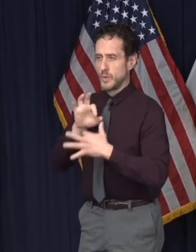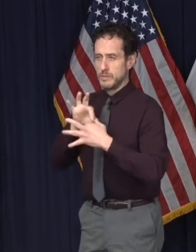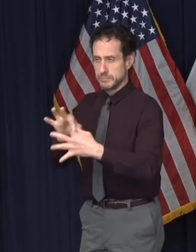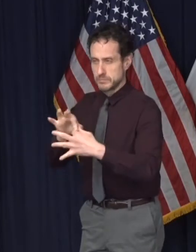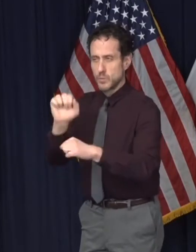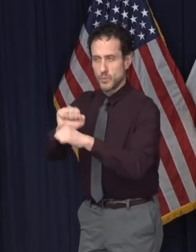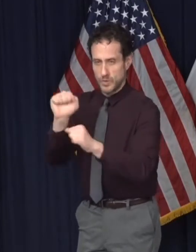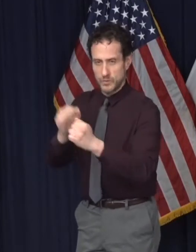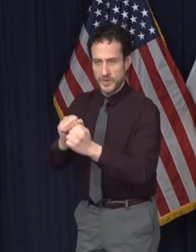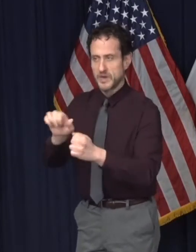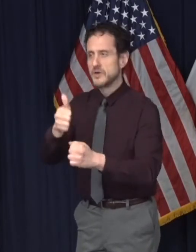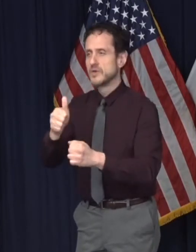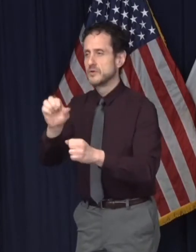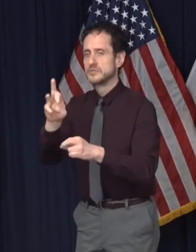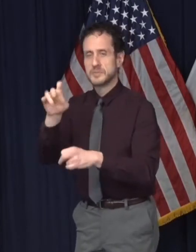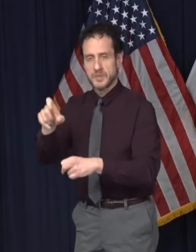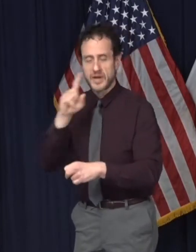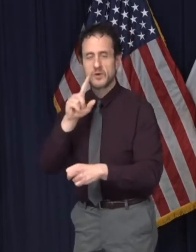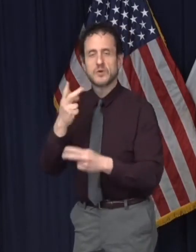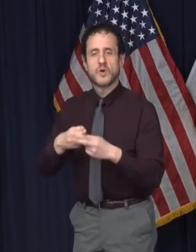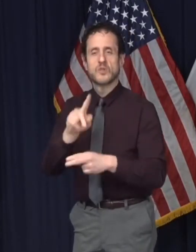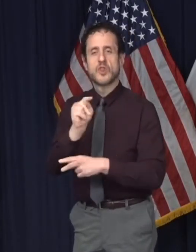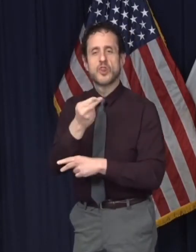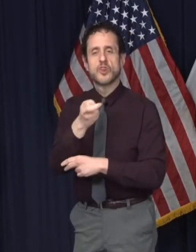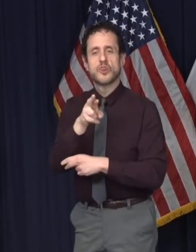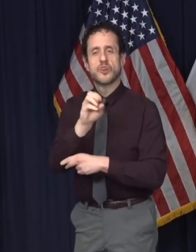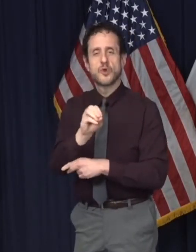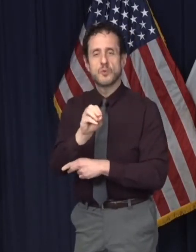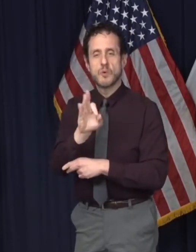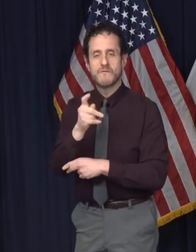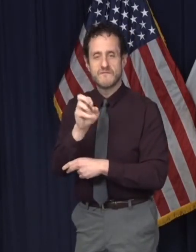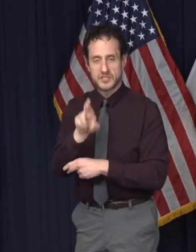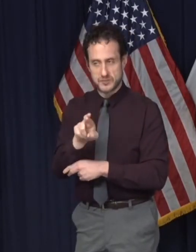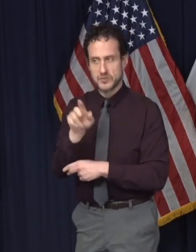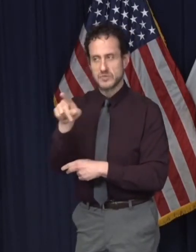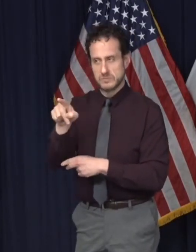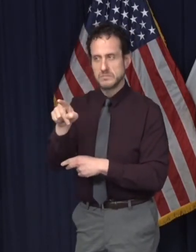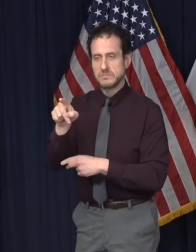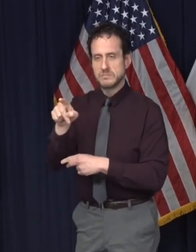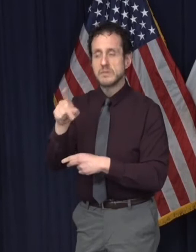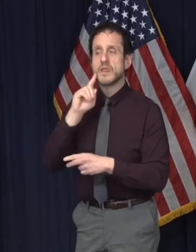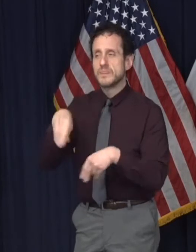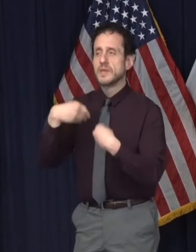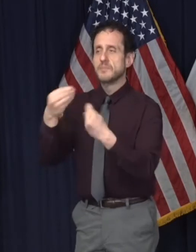TO GET THIS DONE WE PARTNERED WITH A MAJOR SUPPLY OF MOLECULAR